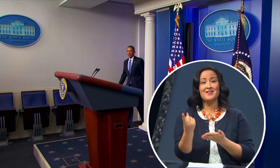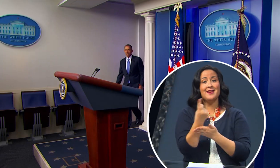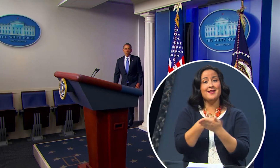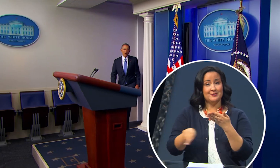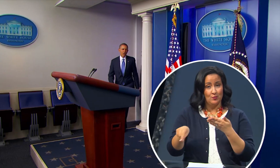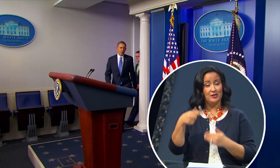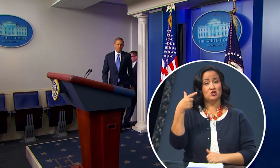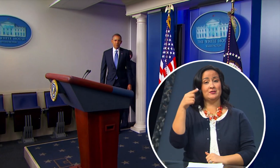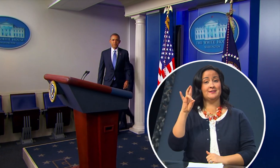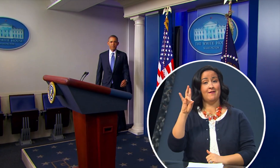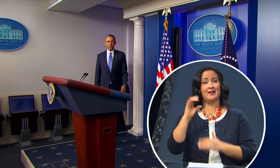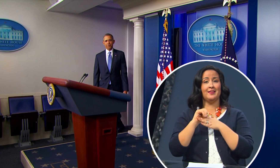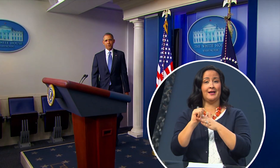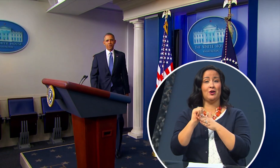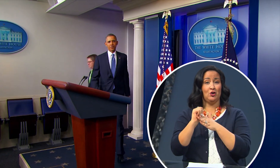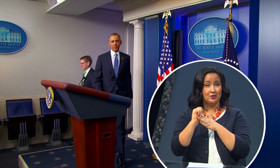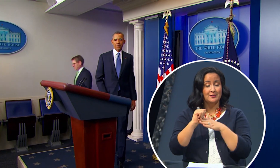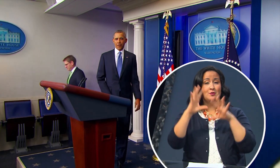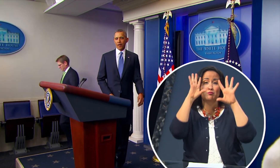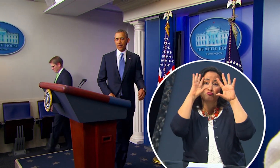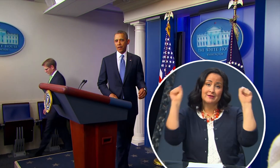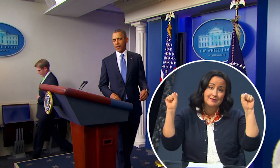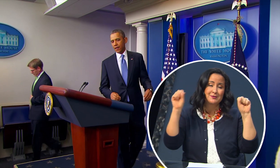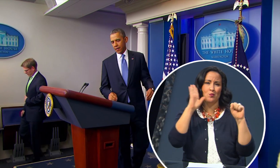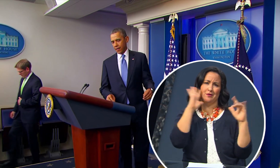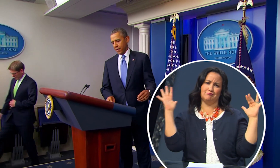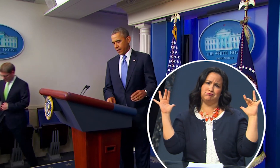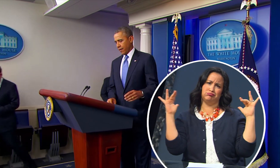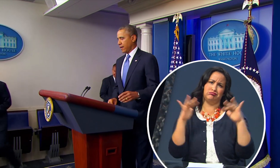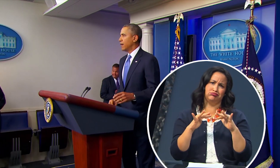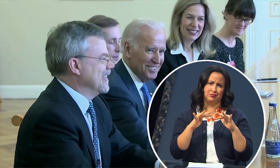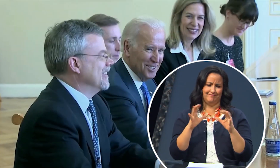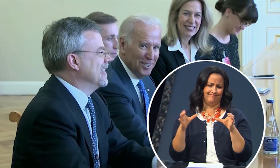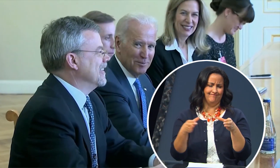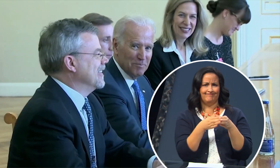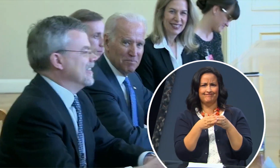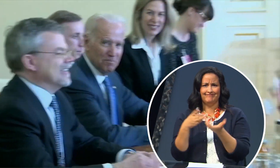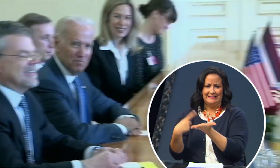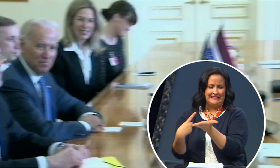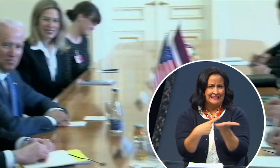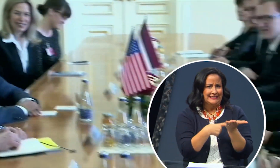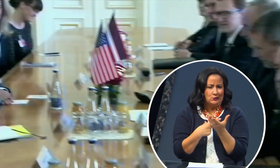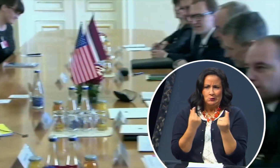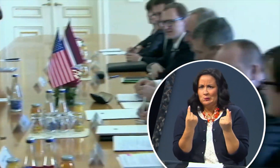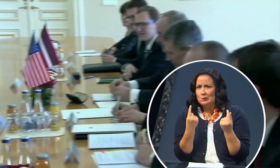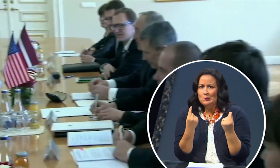NEXT WEEK THE PRESIDENT WILL GATHER LEADERS ON THE SIDELINES OF THE G7 NUCLEAR SUMMIT,